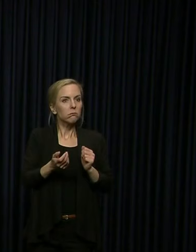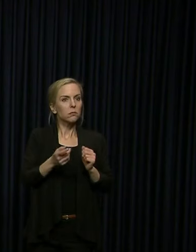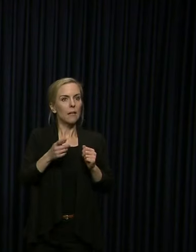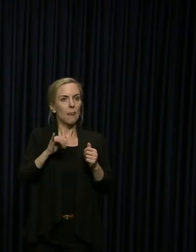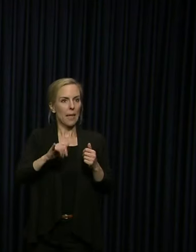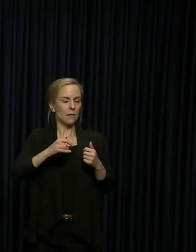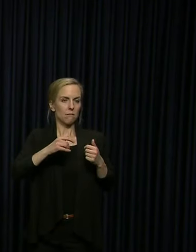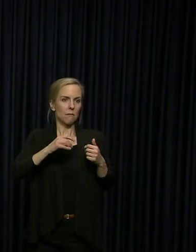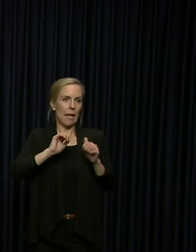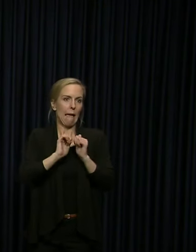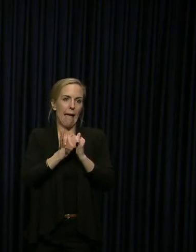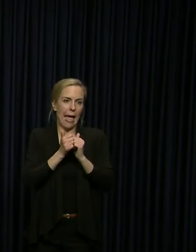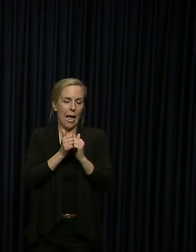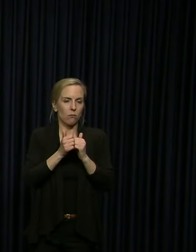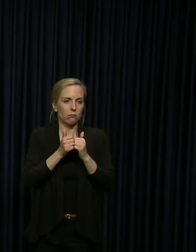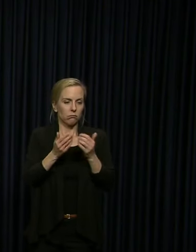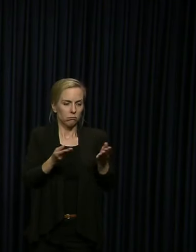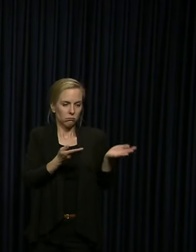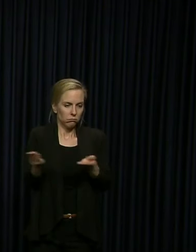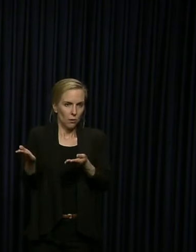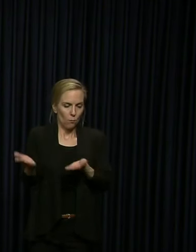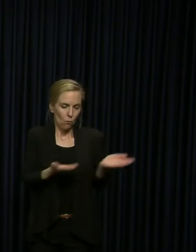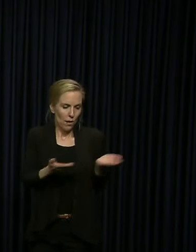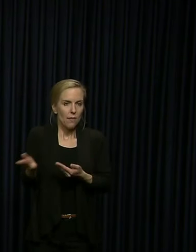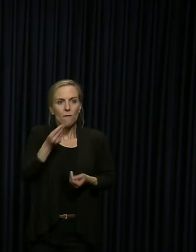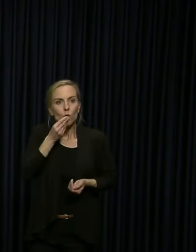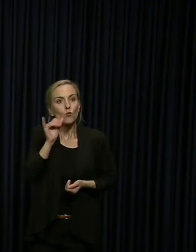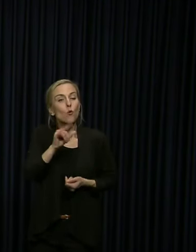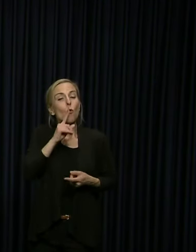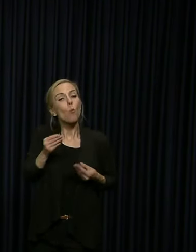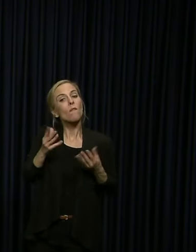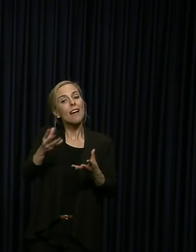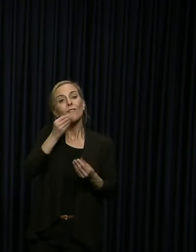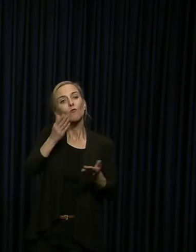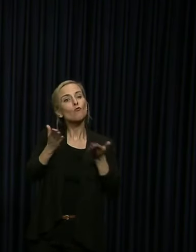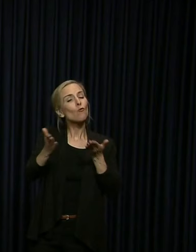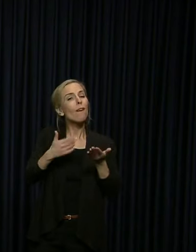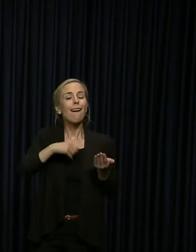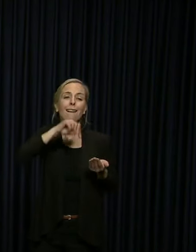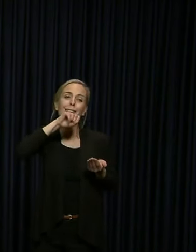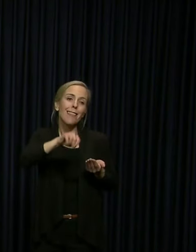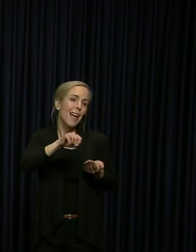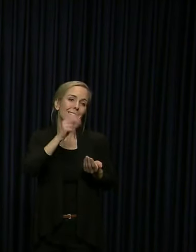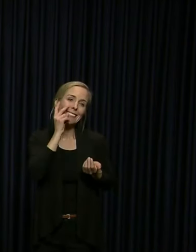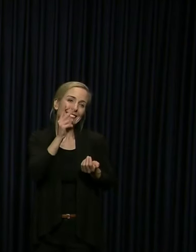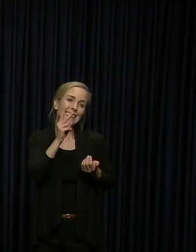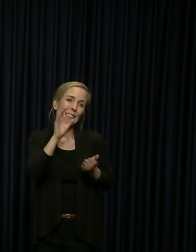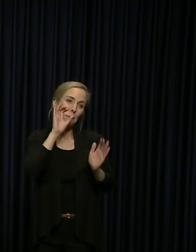POTENTIALLY SPREAD TO YOU. I KNOW THERE'S GOING TO BE TOM THAT NEEDS TO HAPPEN. WE DON'T WANT TO HAVE TO MAKE A